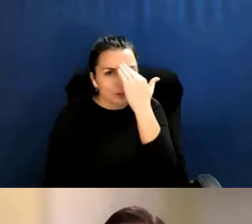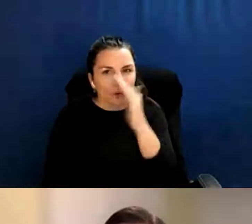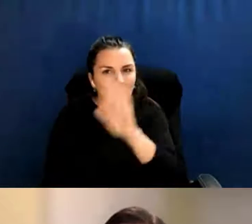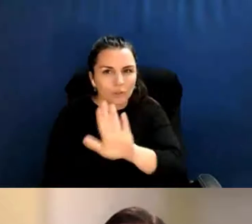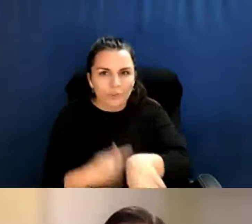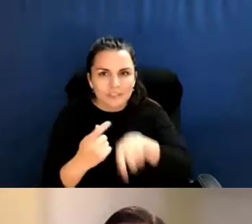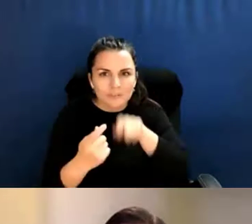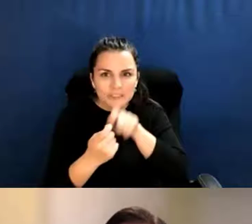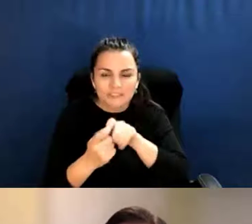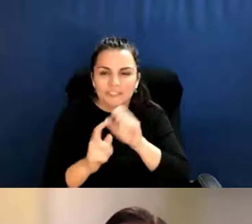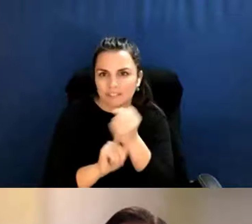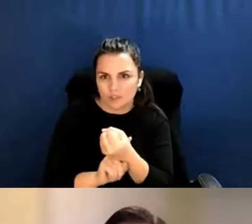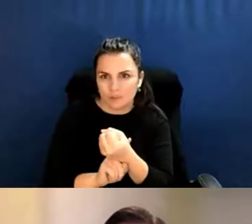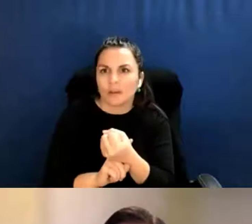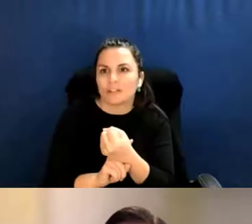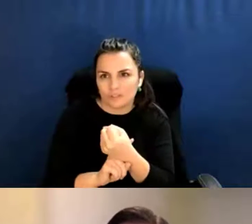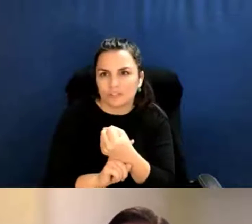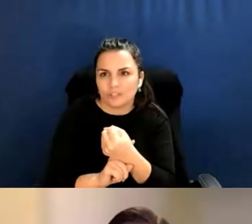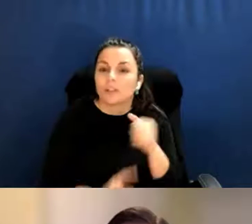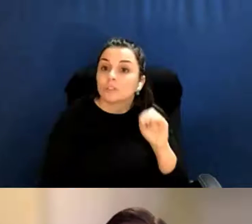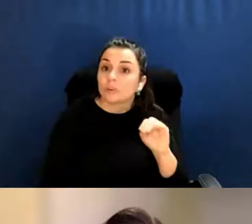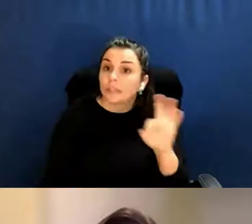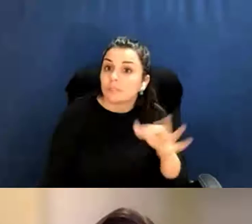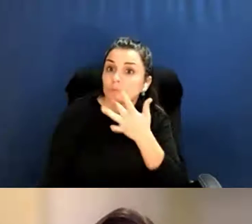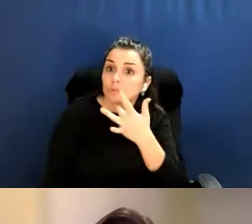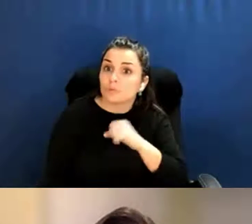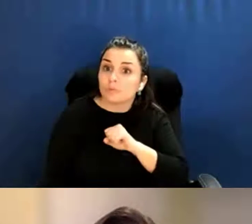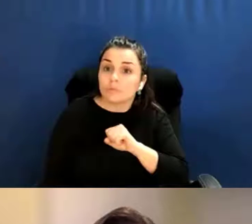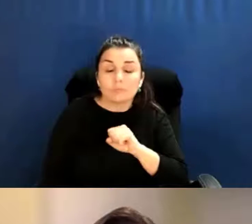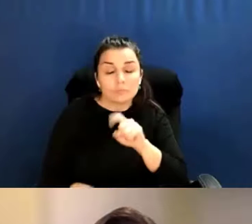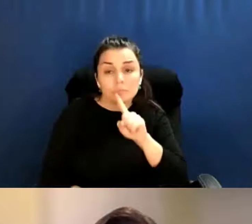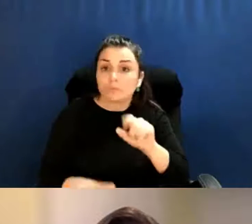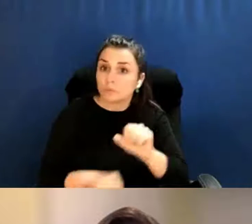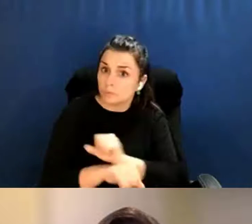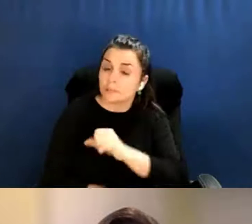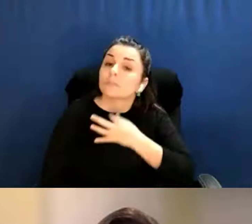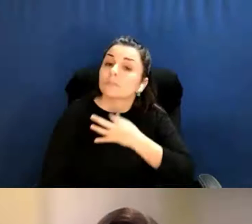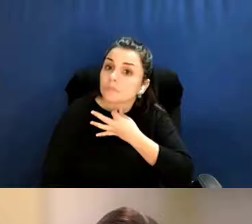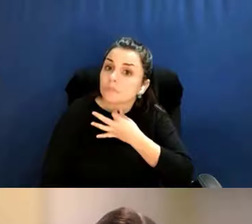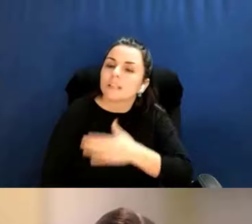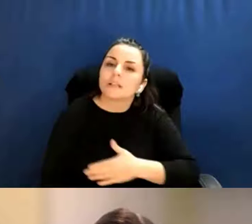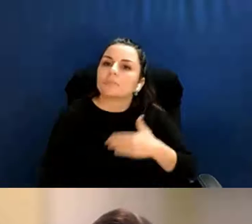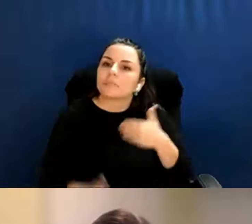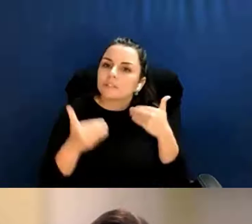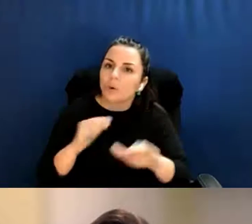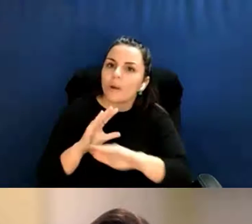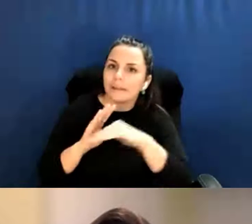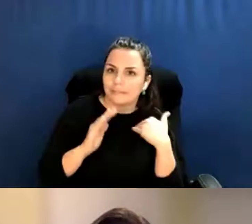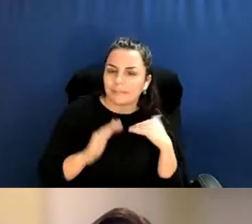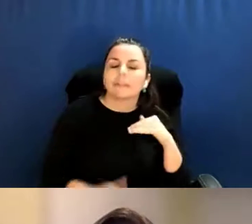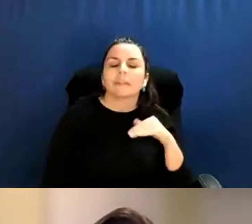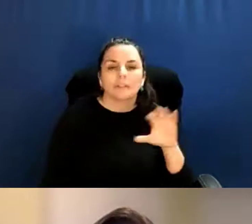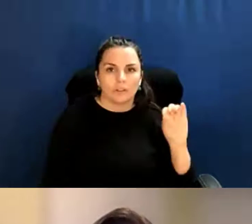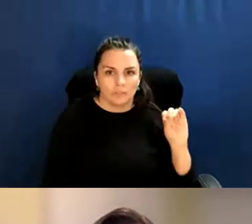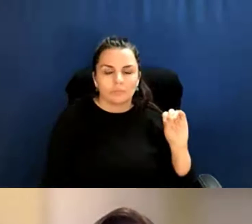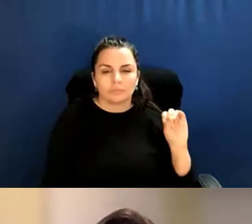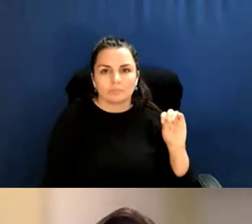that you may be able to provide us. So if you really want to pursue that, by all means send it to OHRP@hhs.gov.